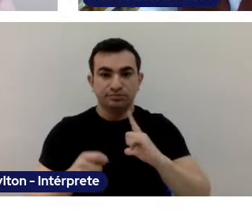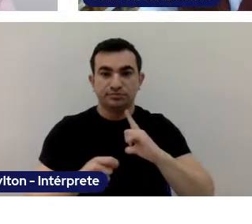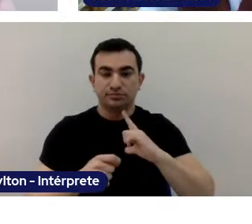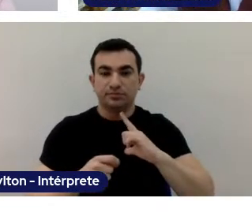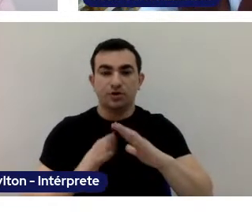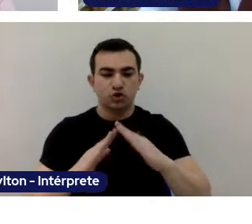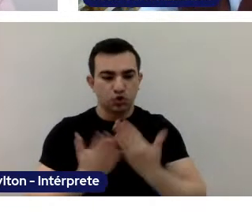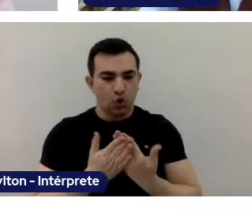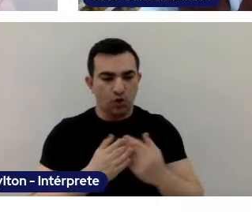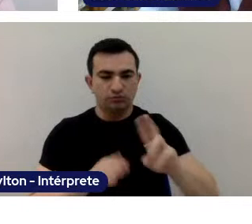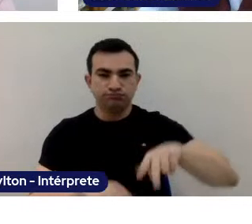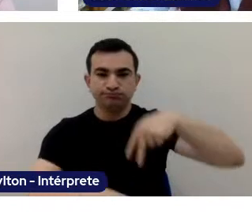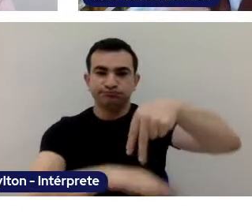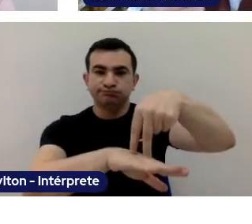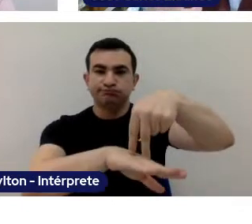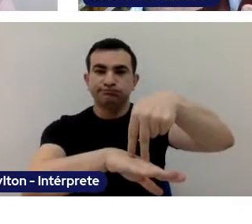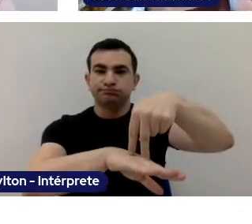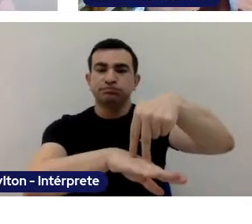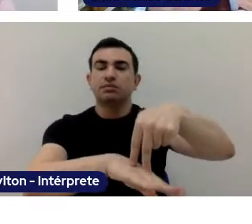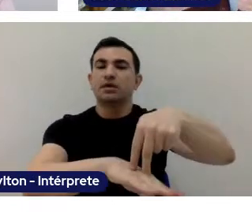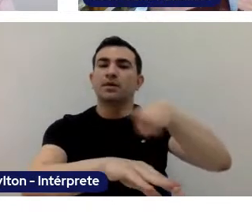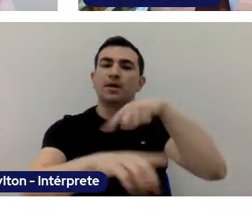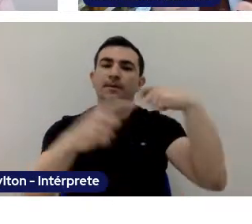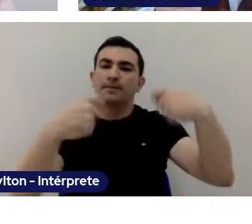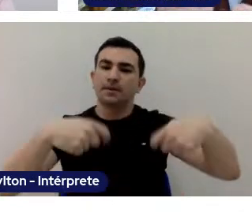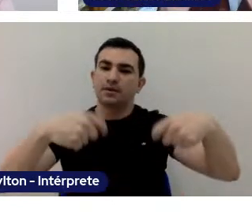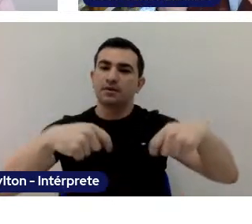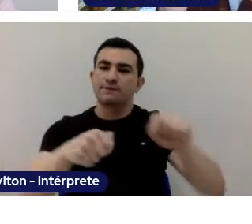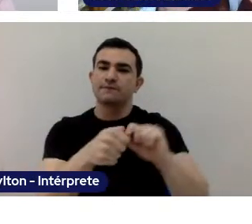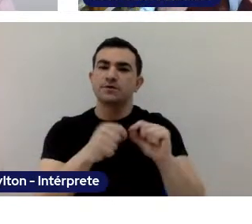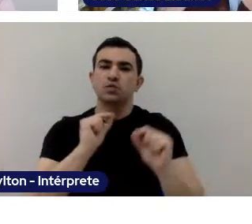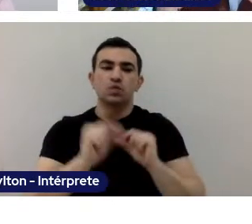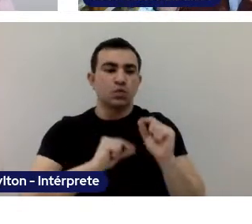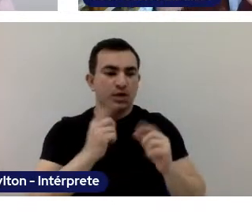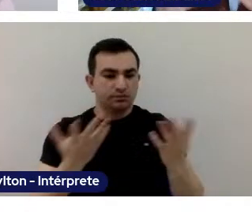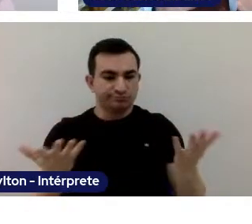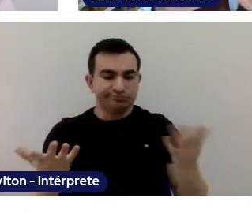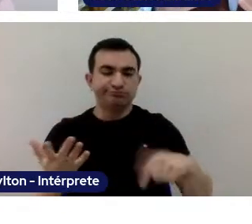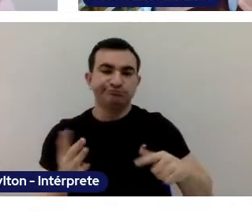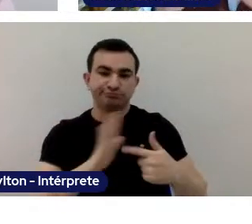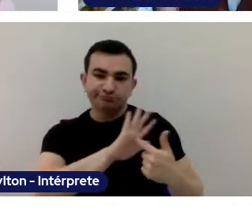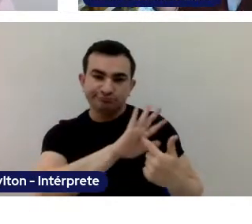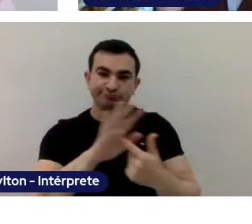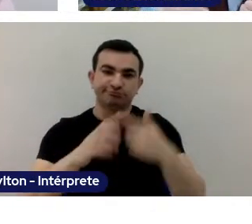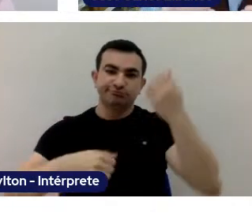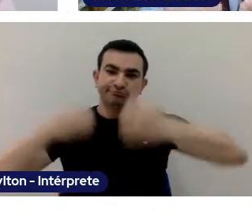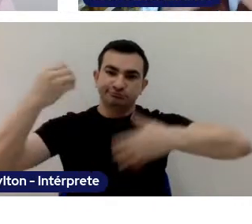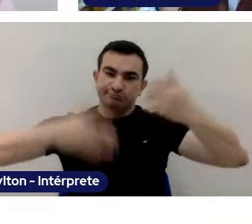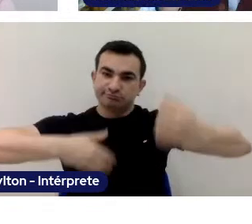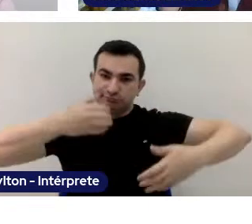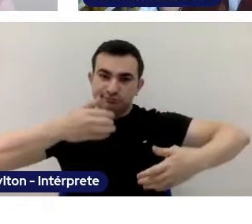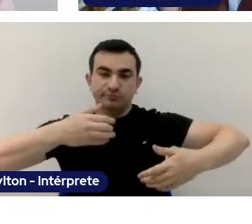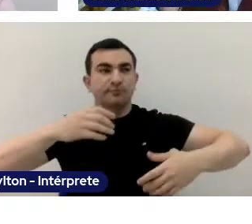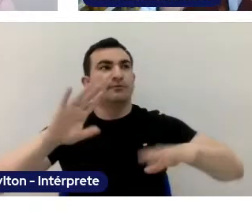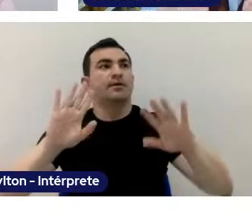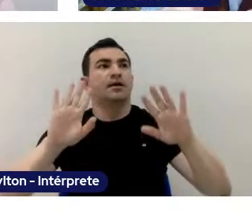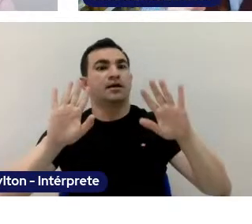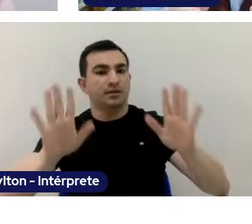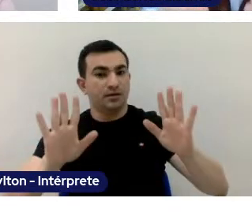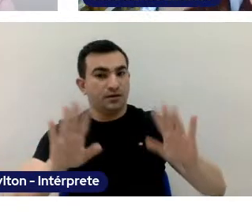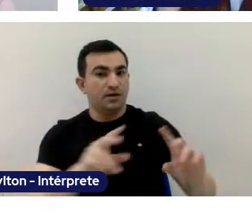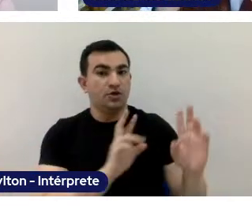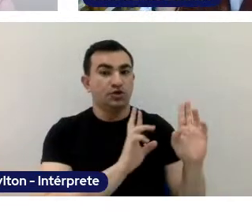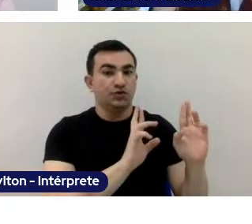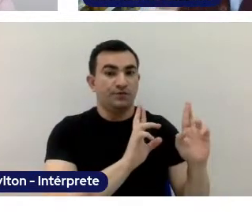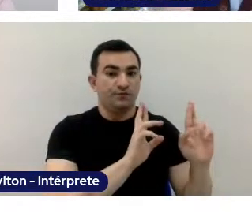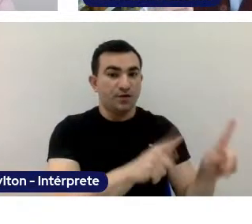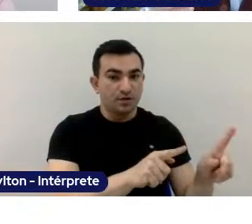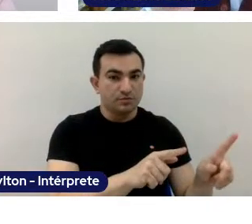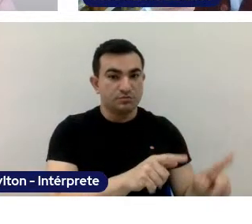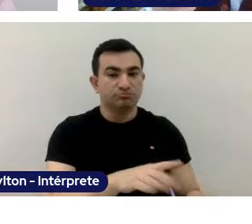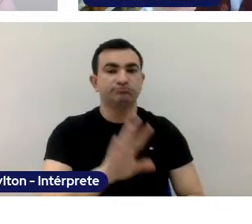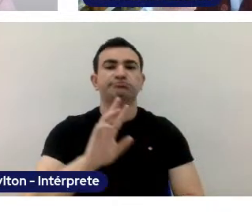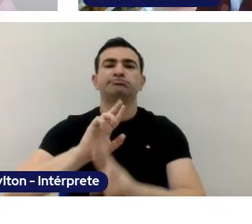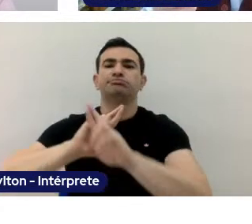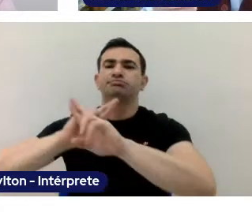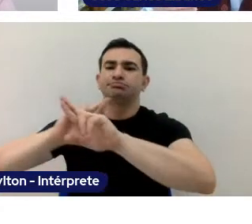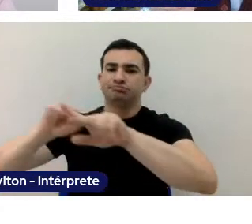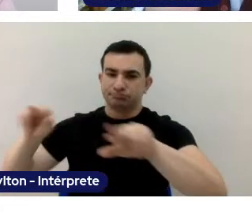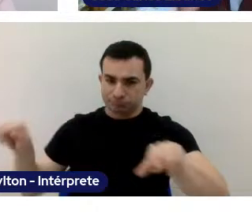we need to make a clear distinction between difference, diversity and social inequality.